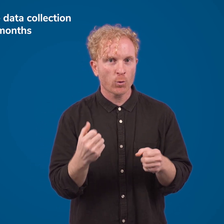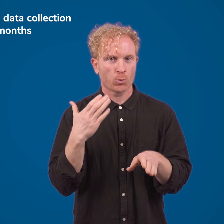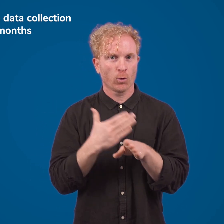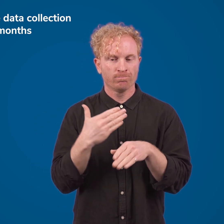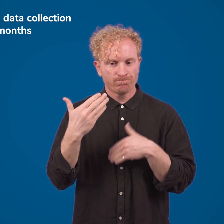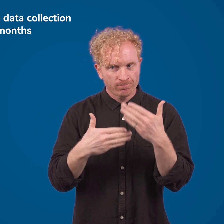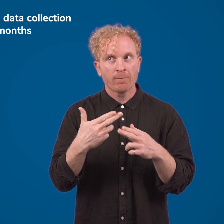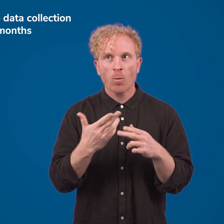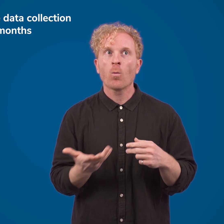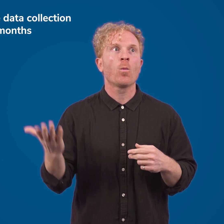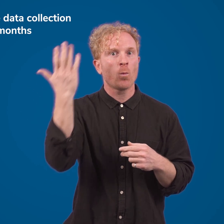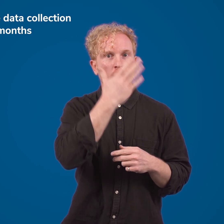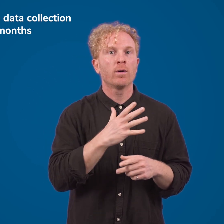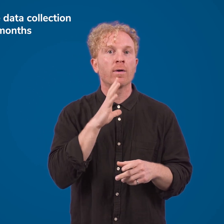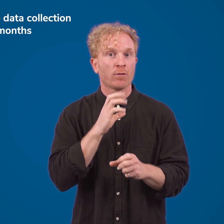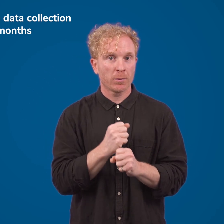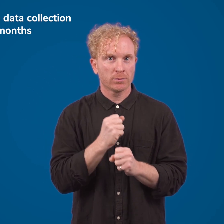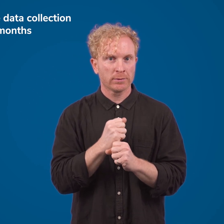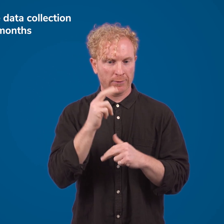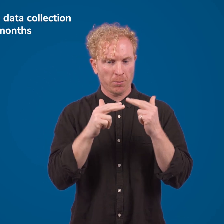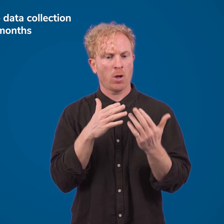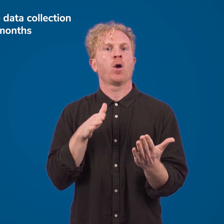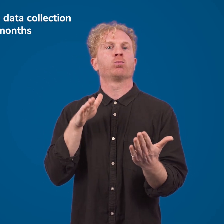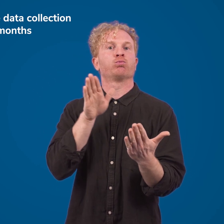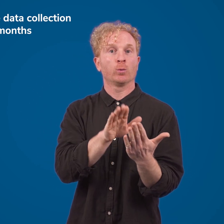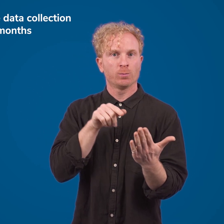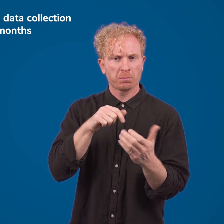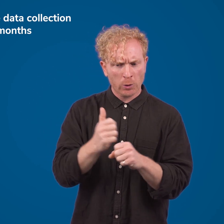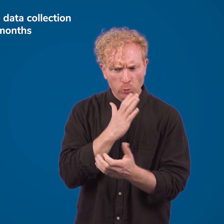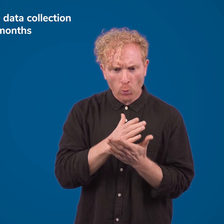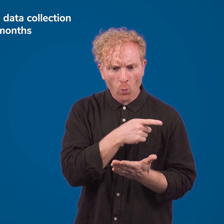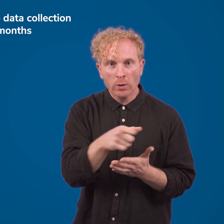Work is ongoing for all governments to develop an approach that ensures